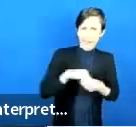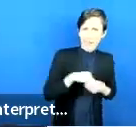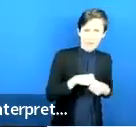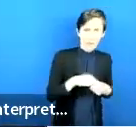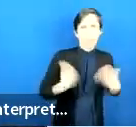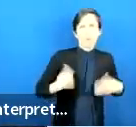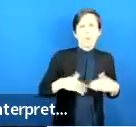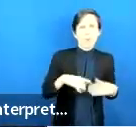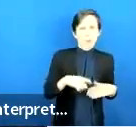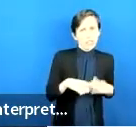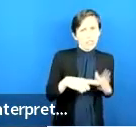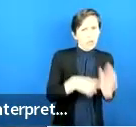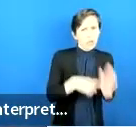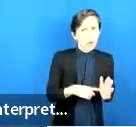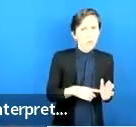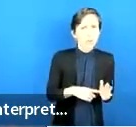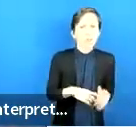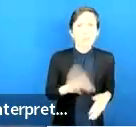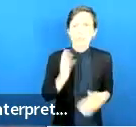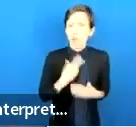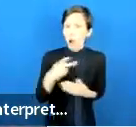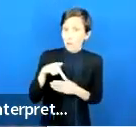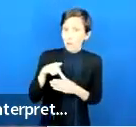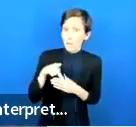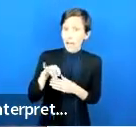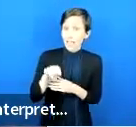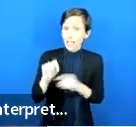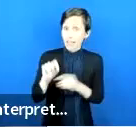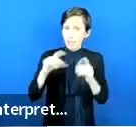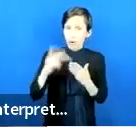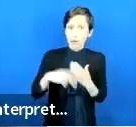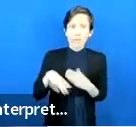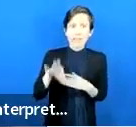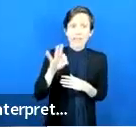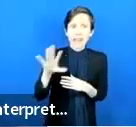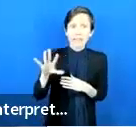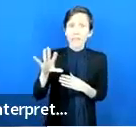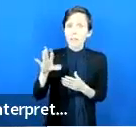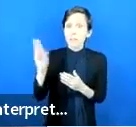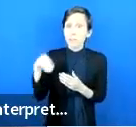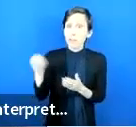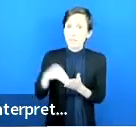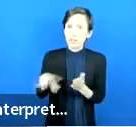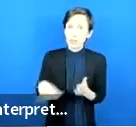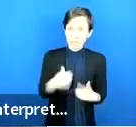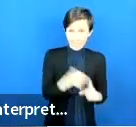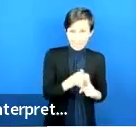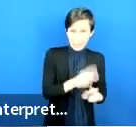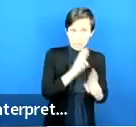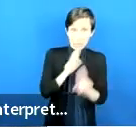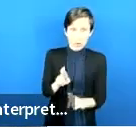In our pilot program, 95% of all students self-reported having learned helpful math